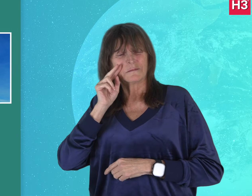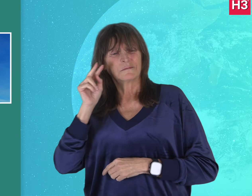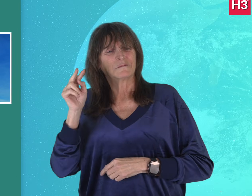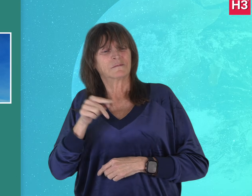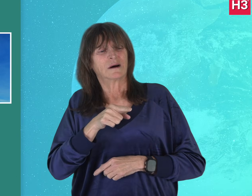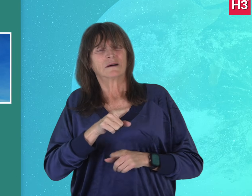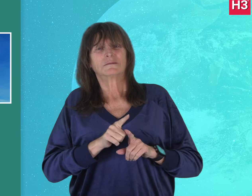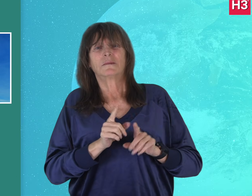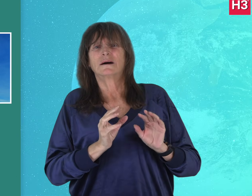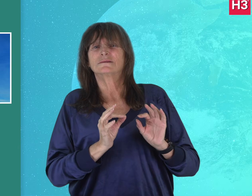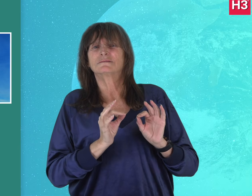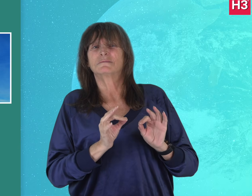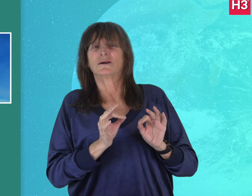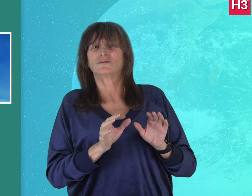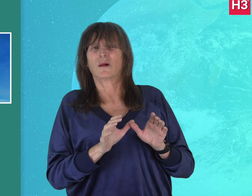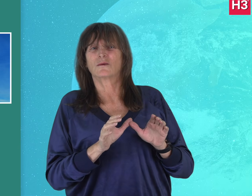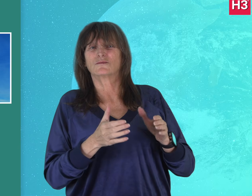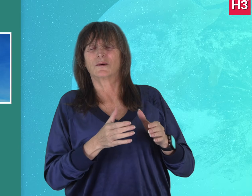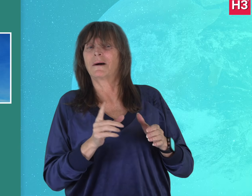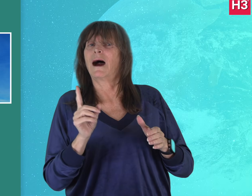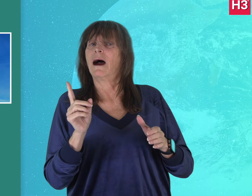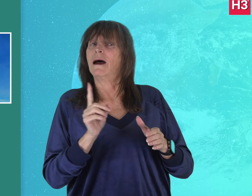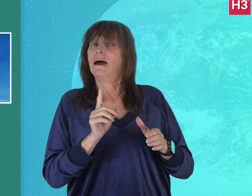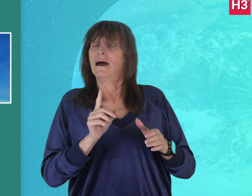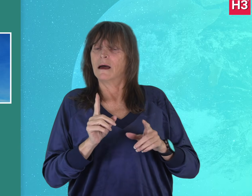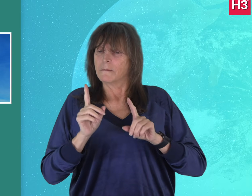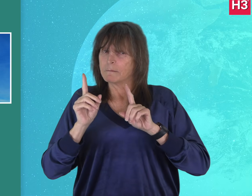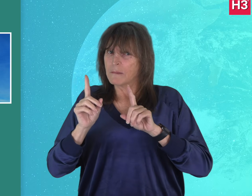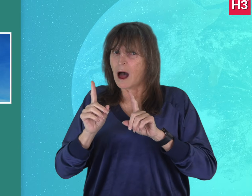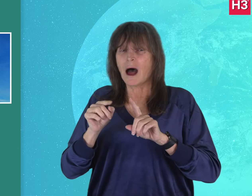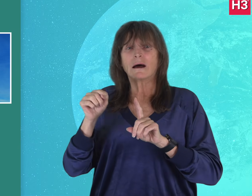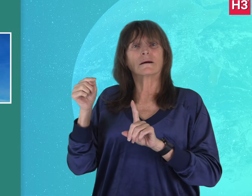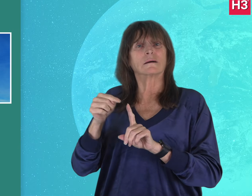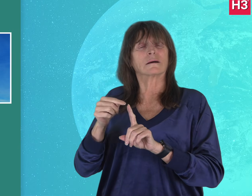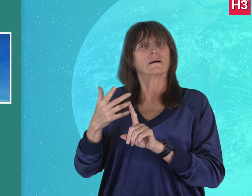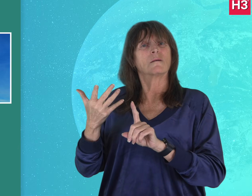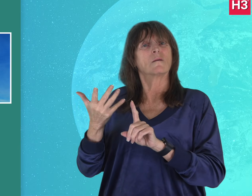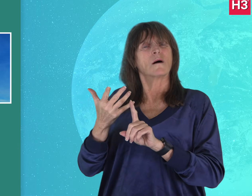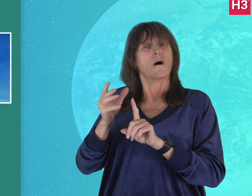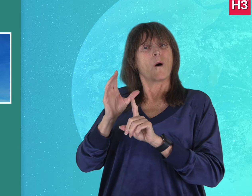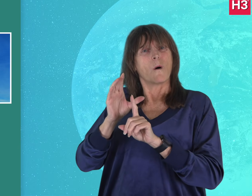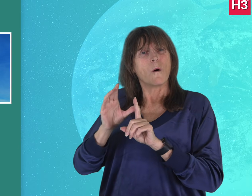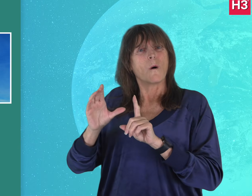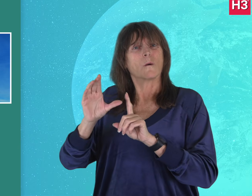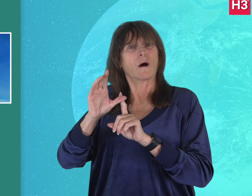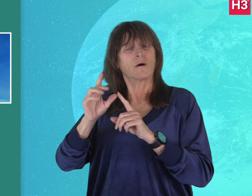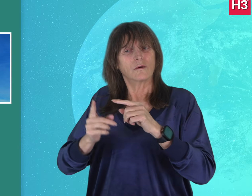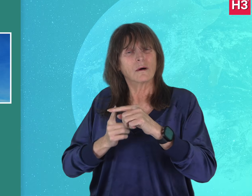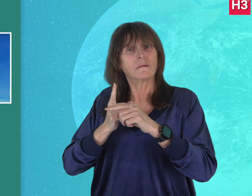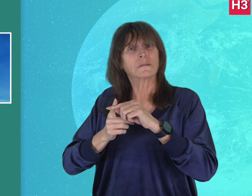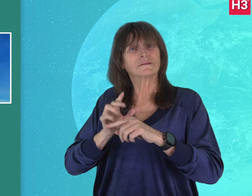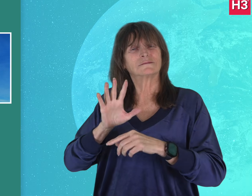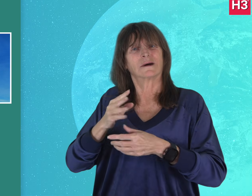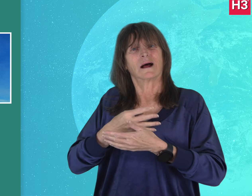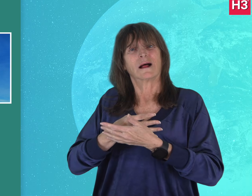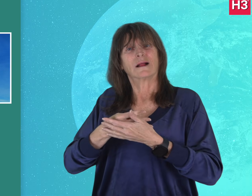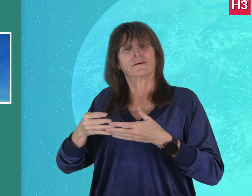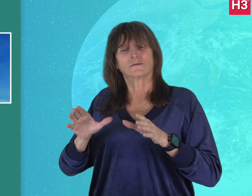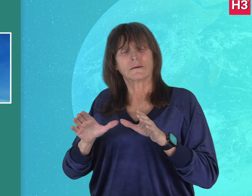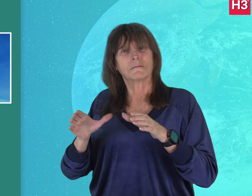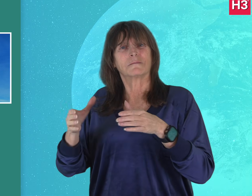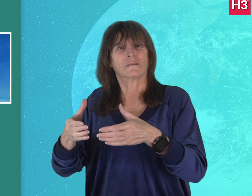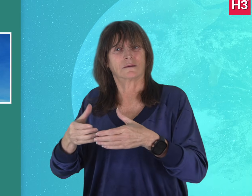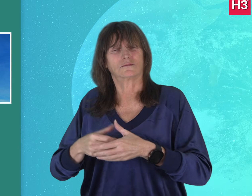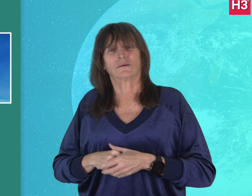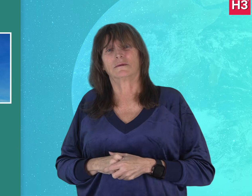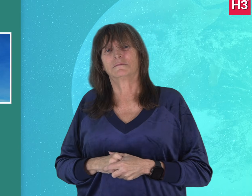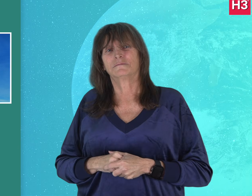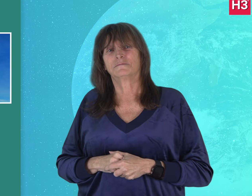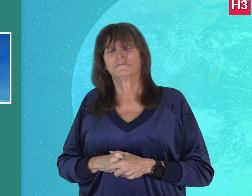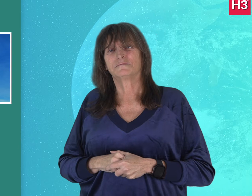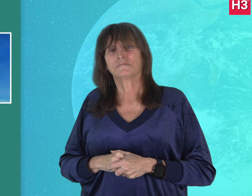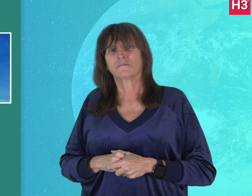are seen not as a “special-needs group,” but as a cultural and